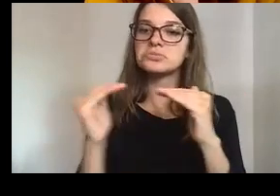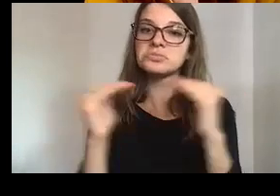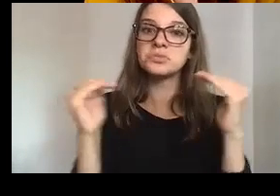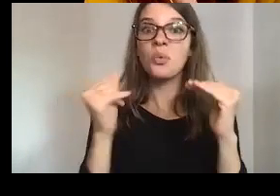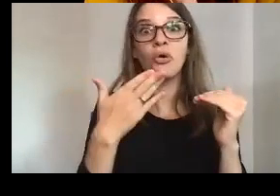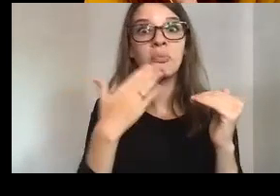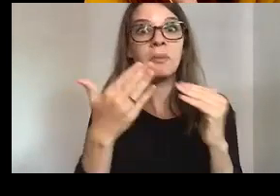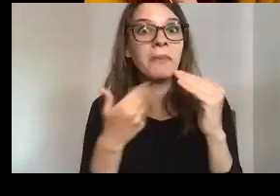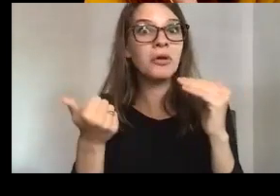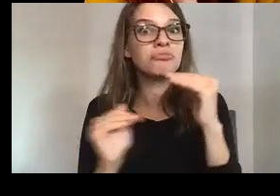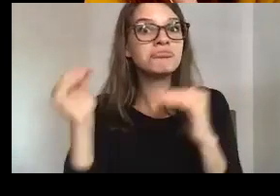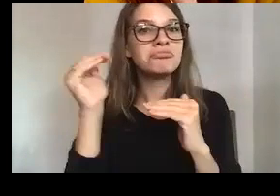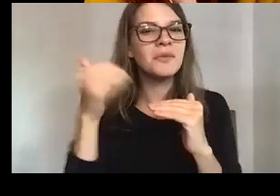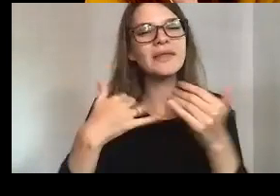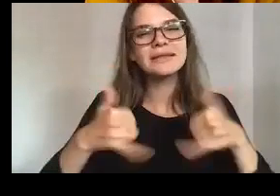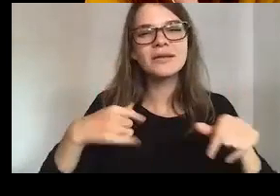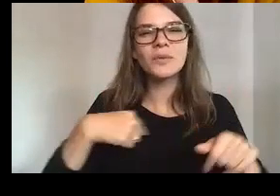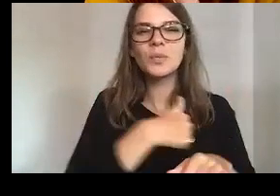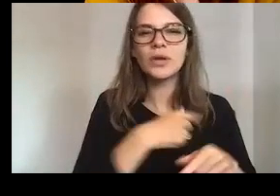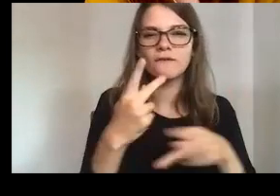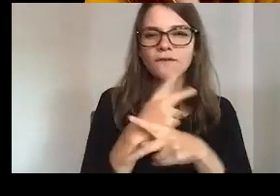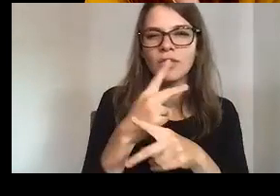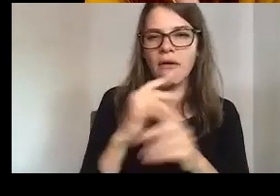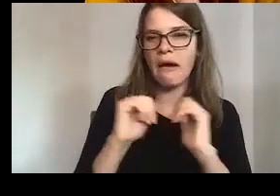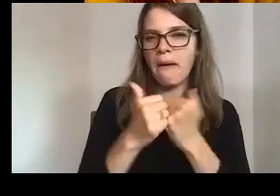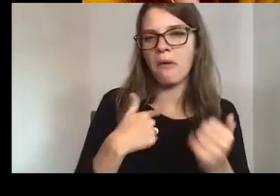I think we're still figuring that out how we feel about those different things